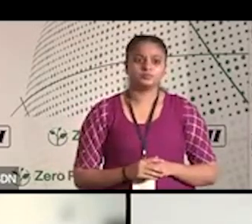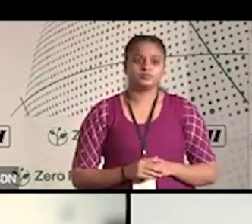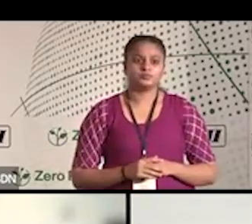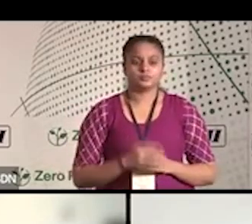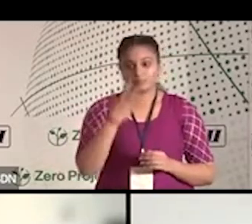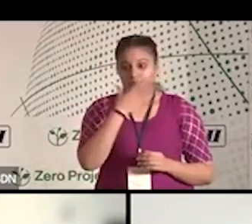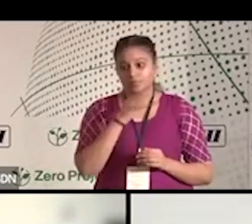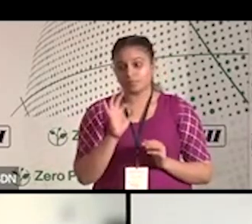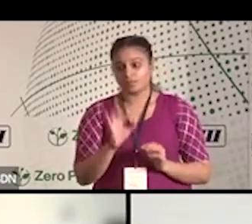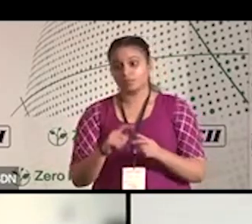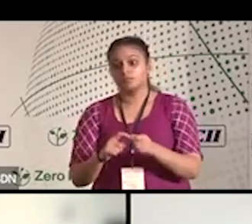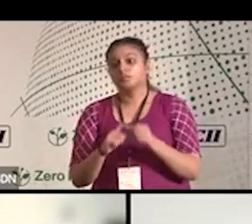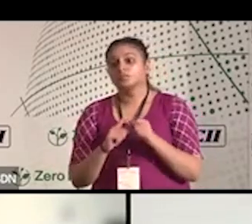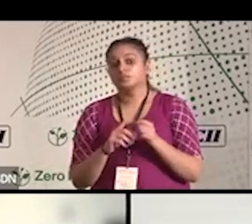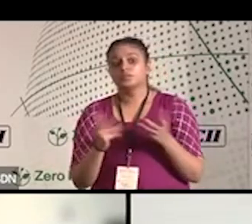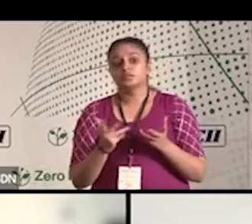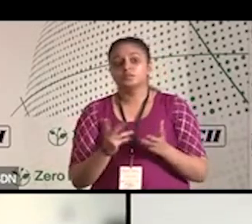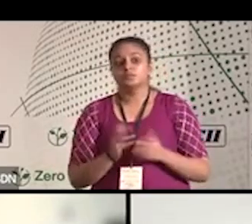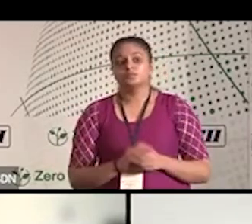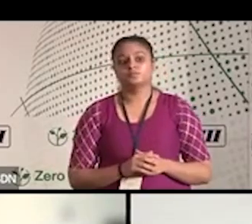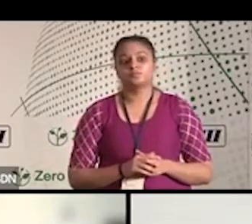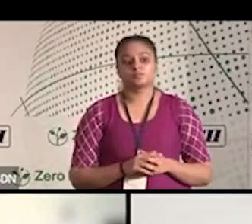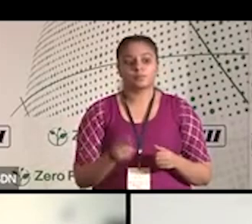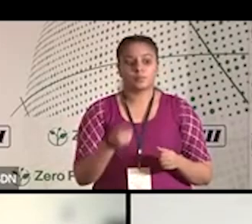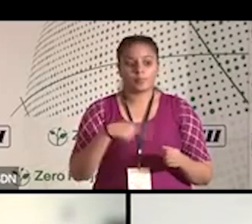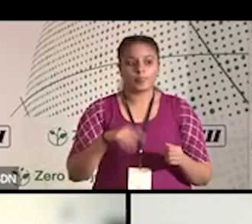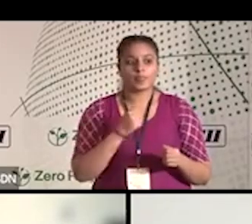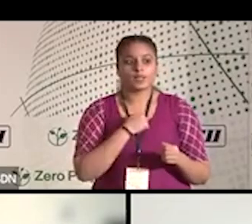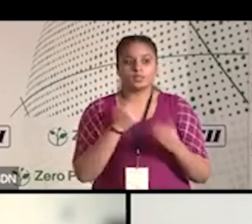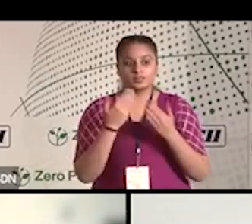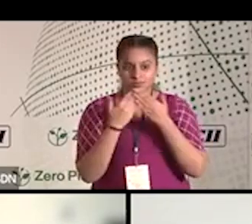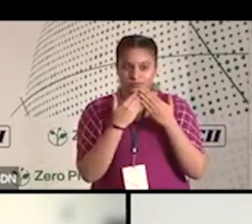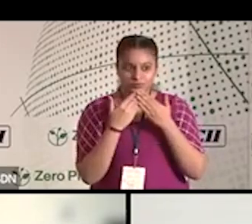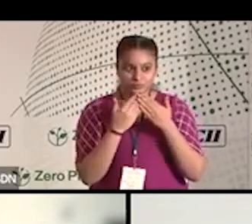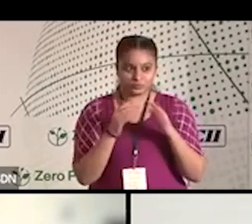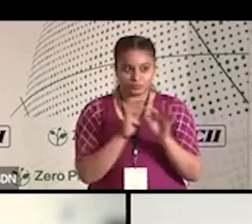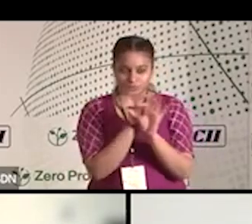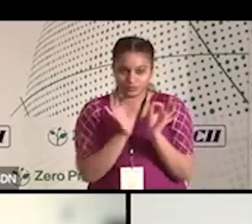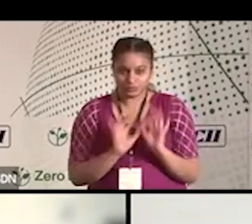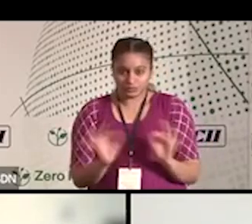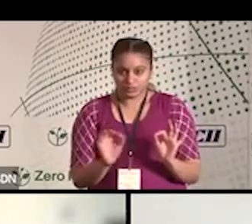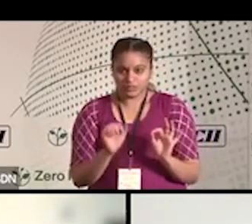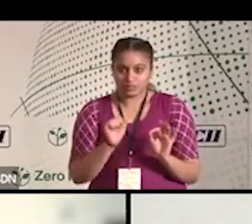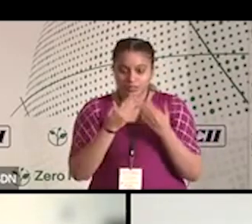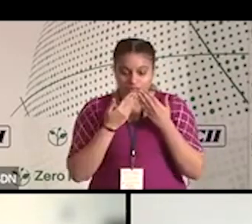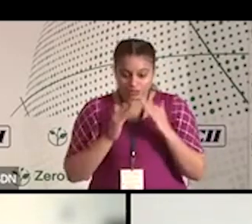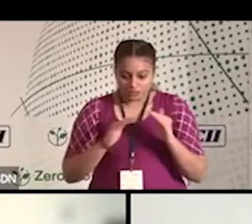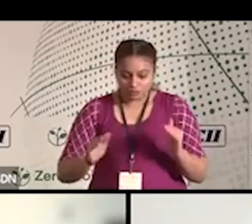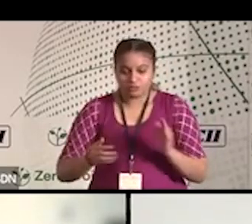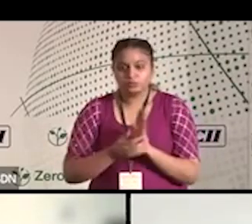a question was other schools really preparing children for vocational training?